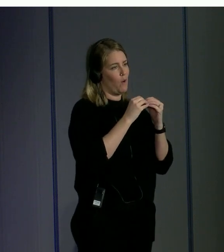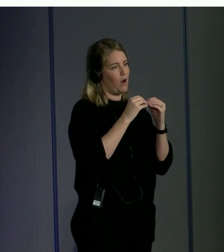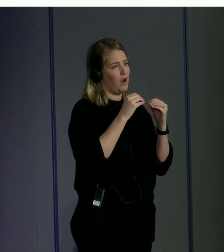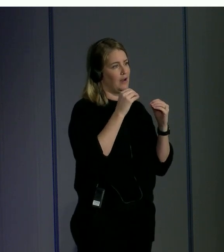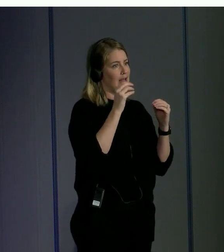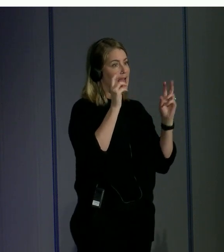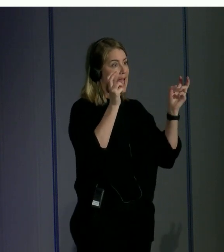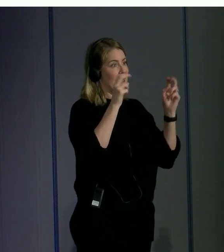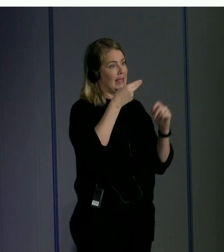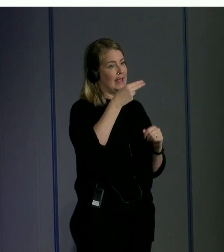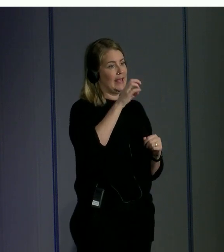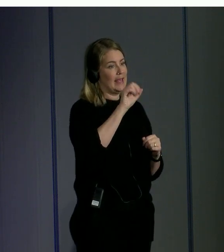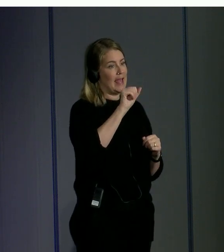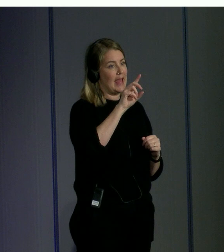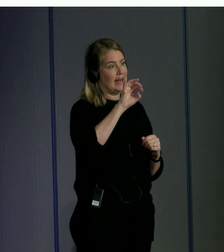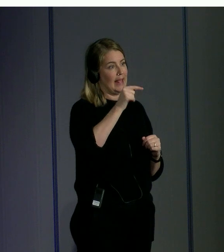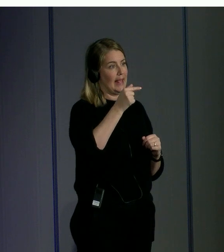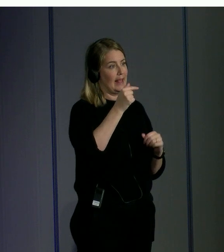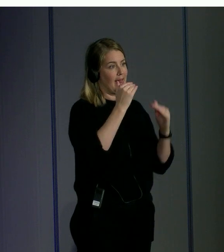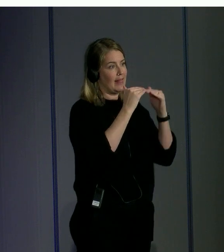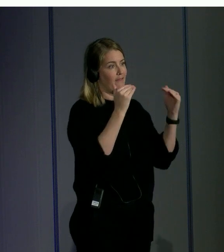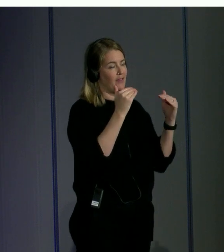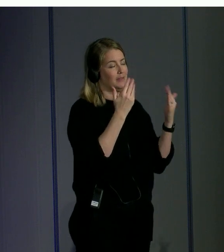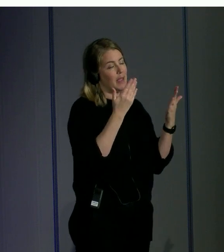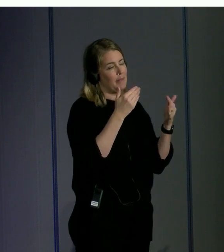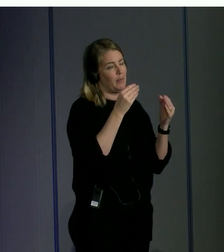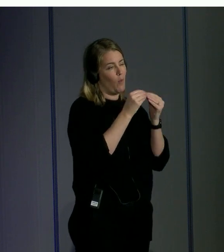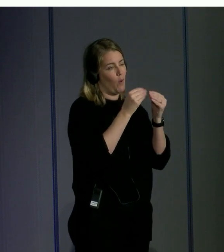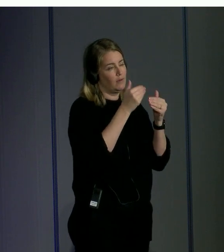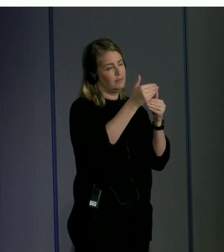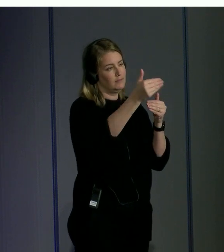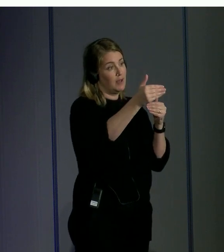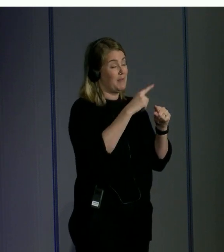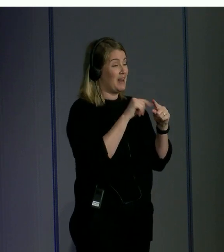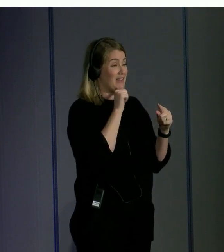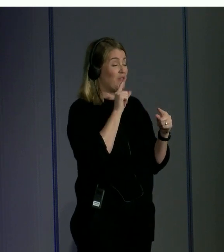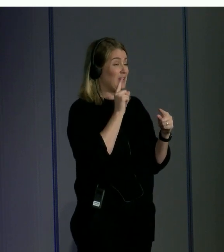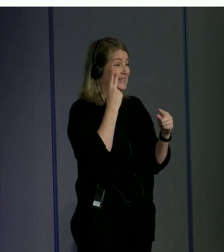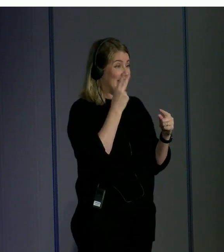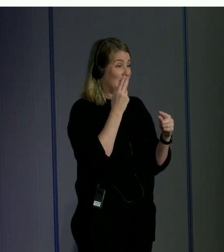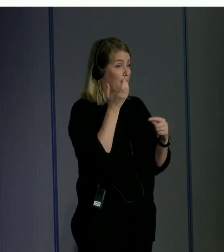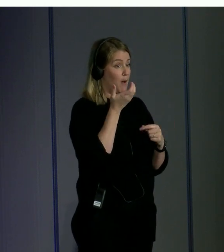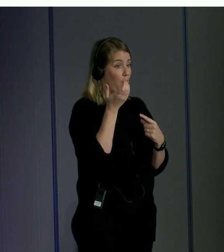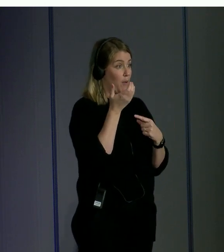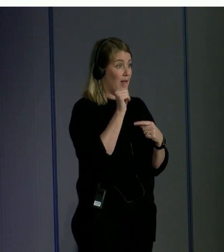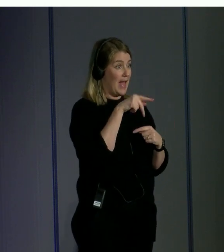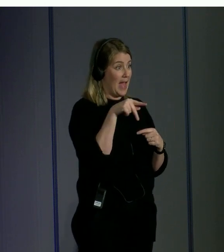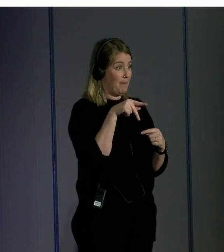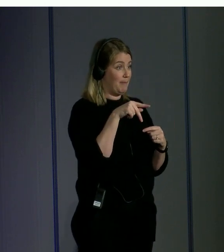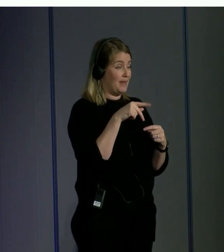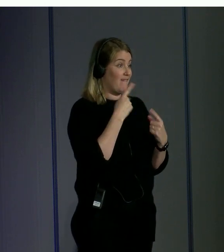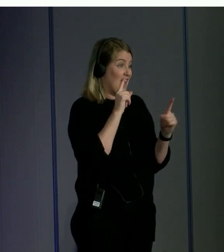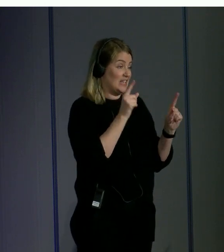But I haven't seen anybody using heading levels in a native mobile app effectively because they shouldn't be needing it.